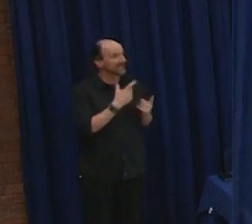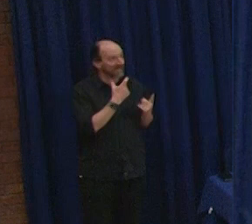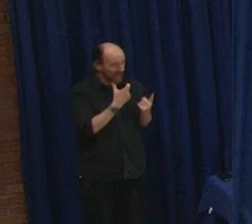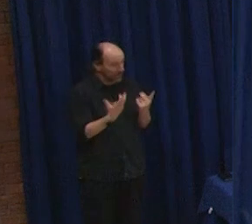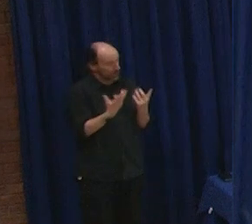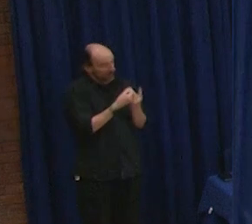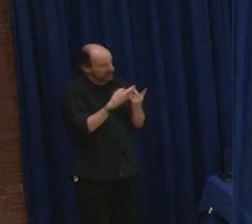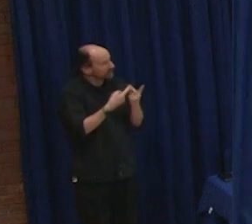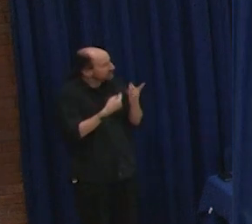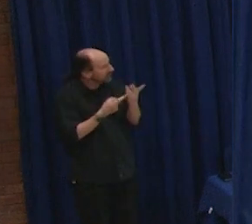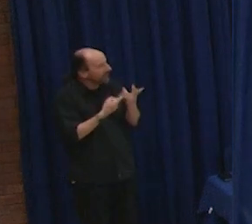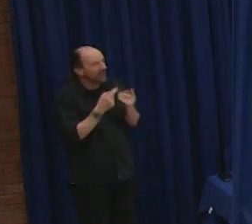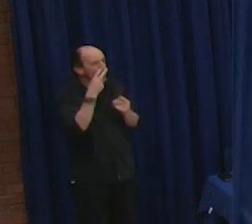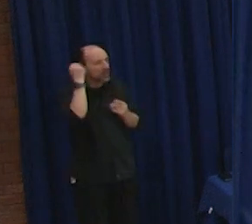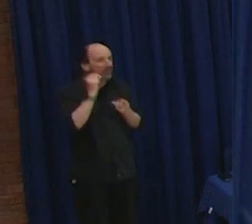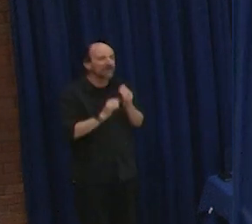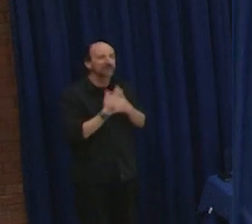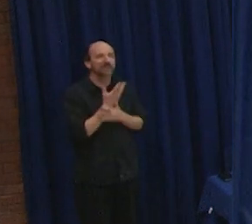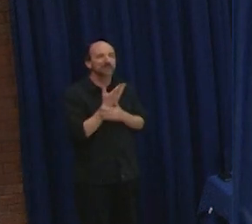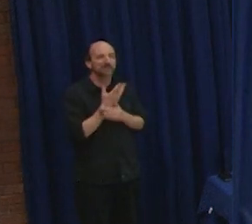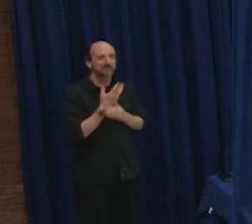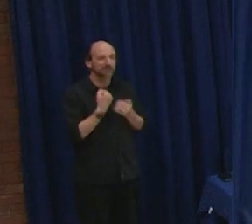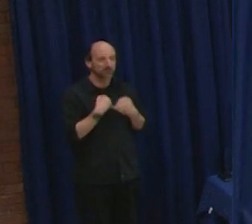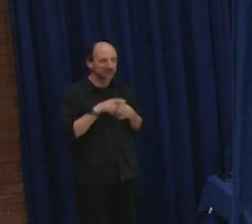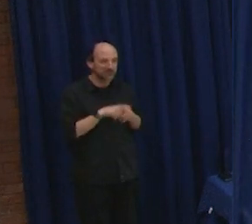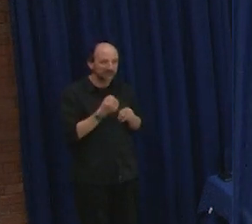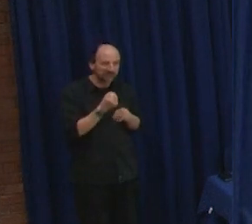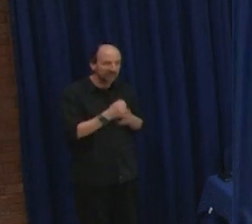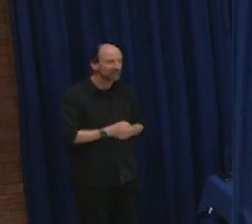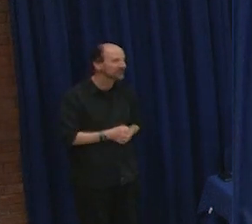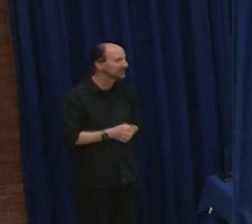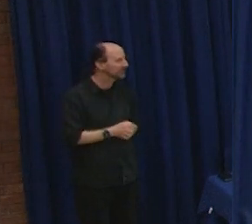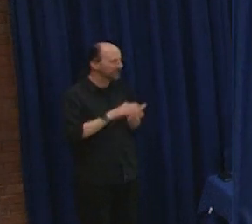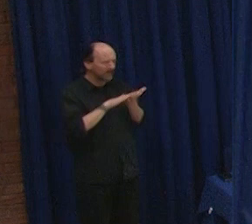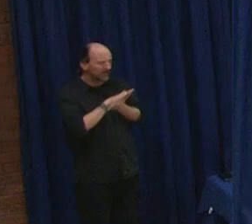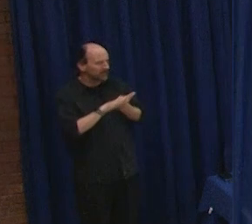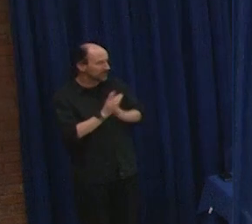conditions what's that mean? That means that we do need to understand the pattern of strength and